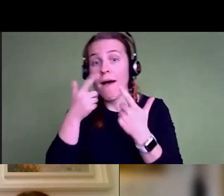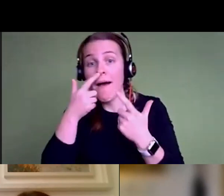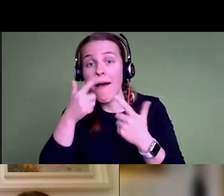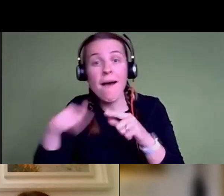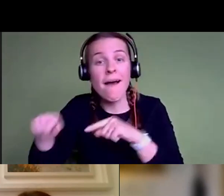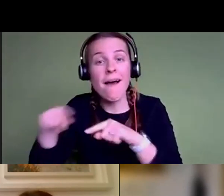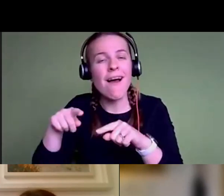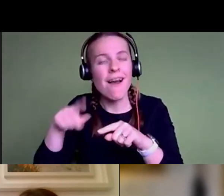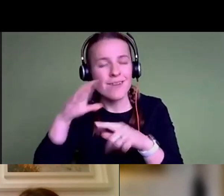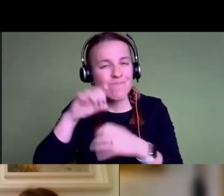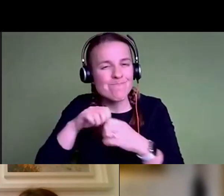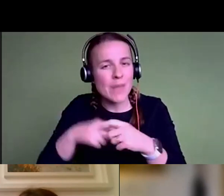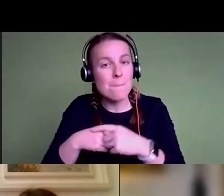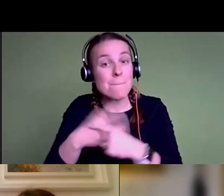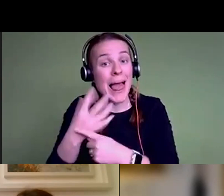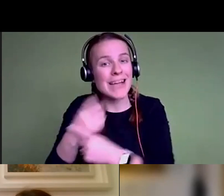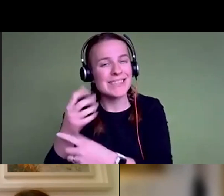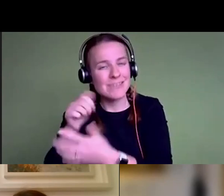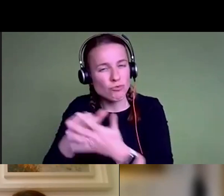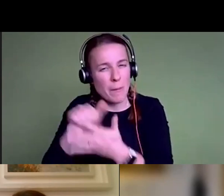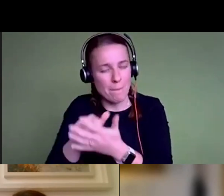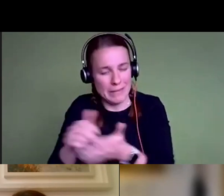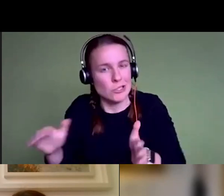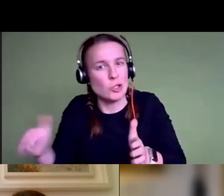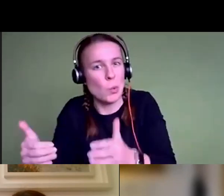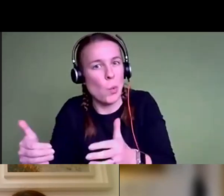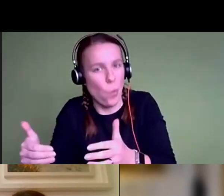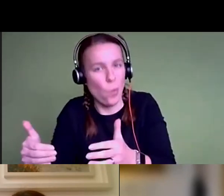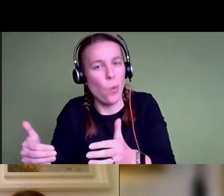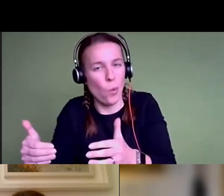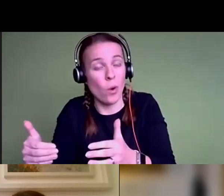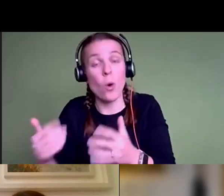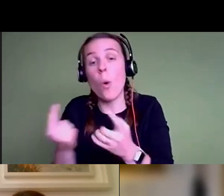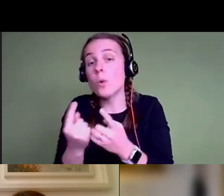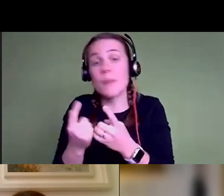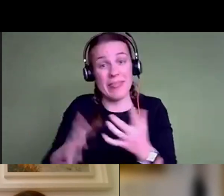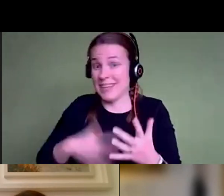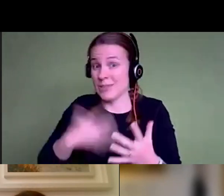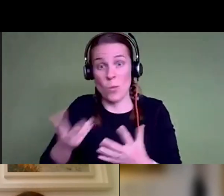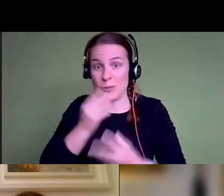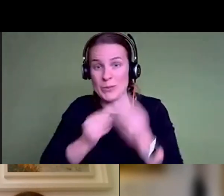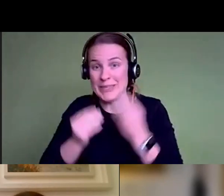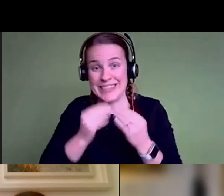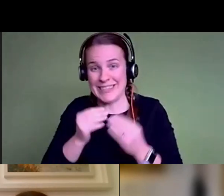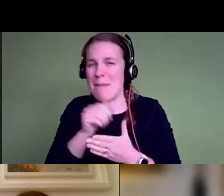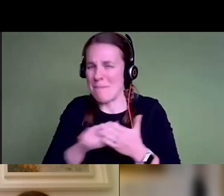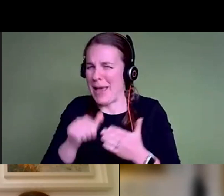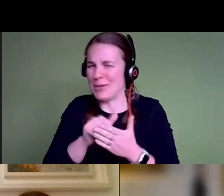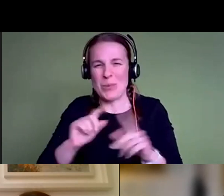you still want to have all of those sensors. You need to be mindful of the fact that children might wonder--wander,